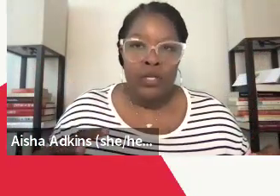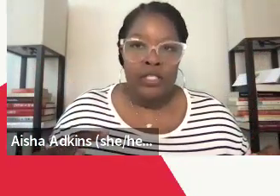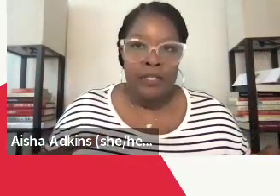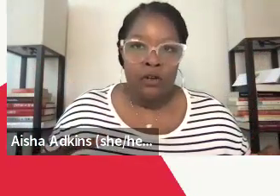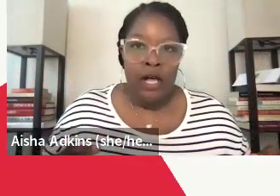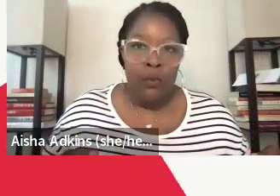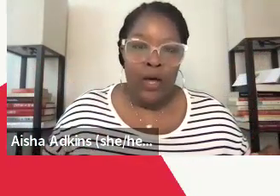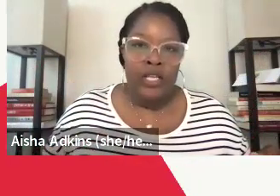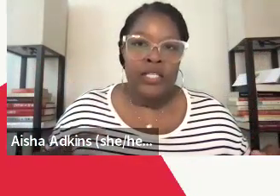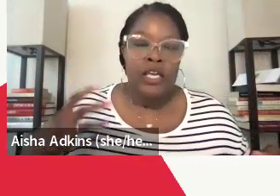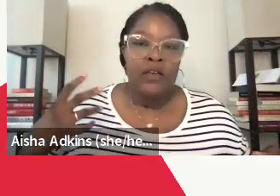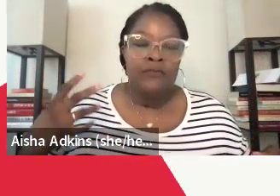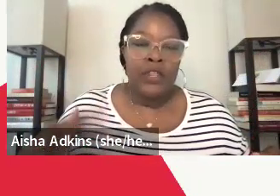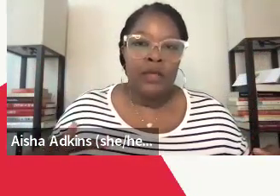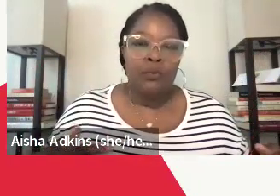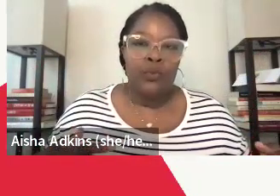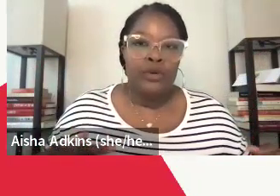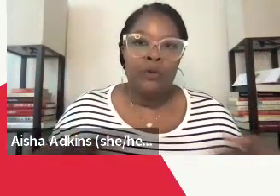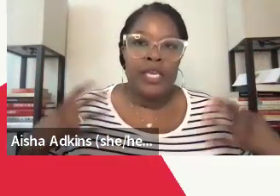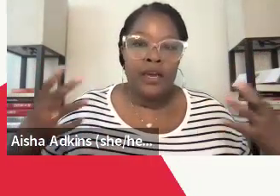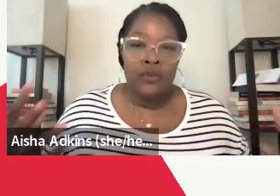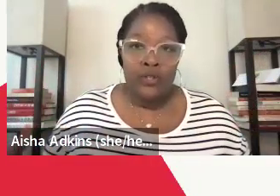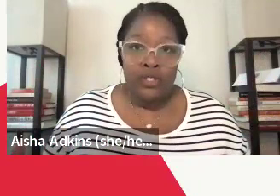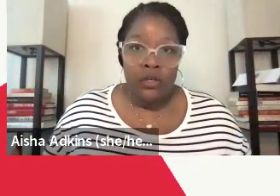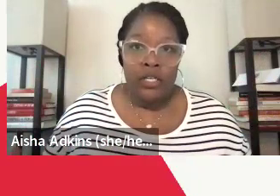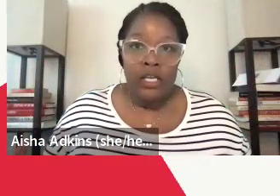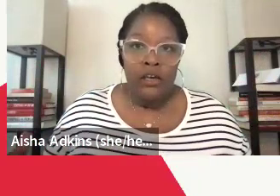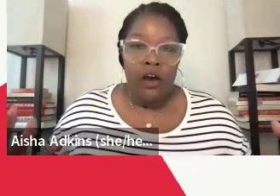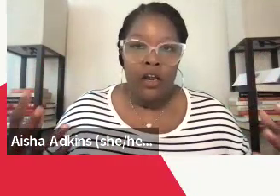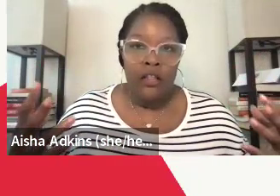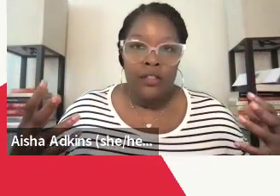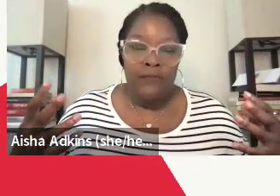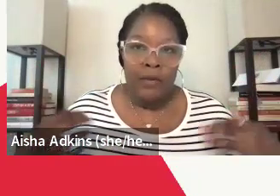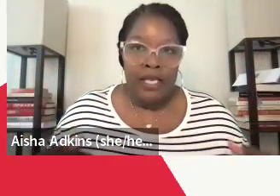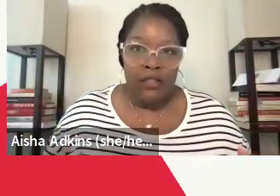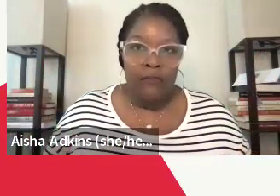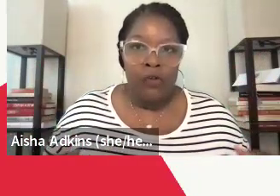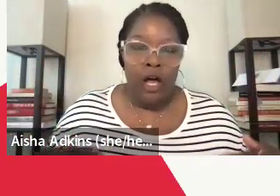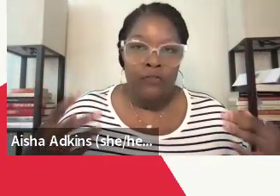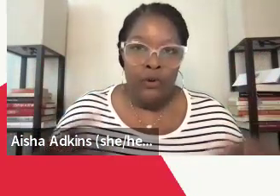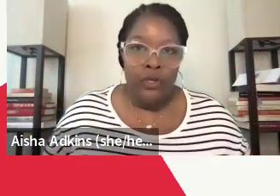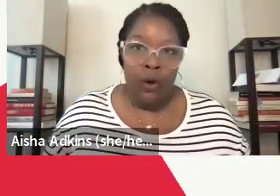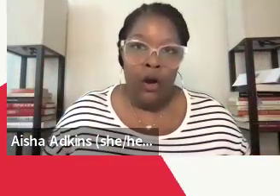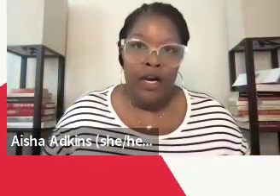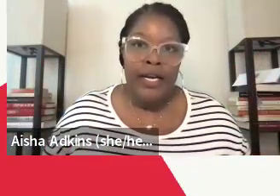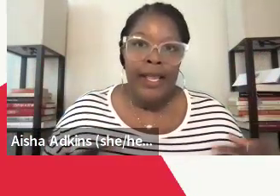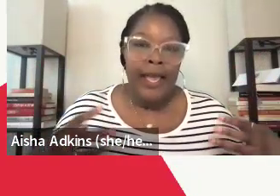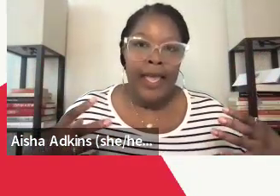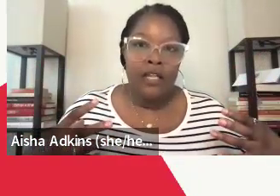one's mental wellness, feeling that you are being understood on the very based level of who you are